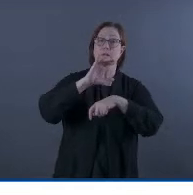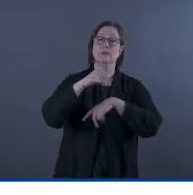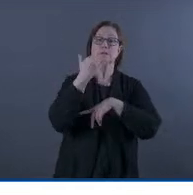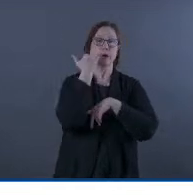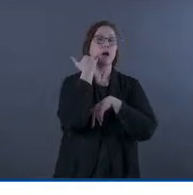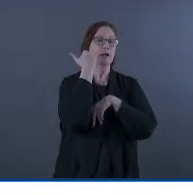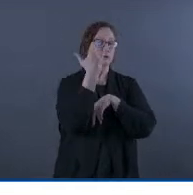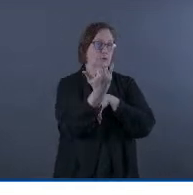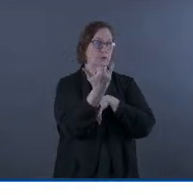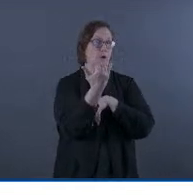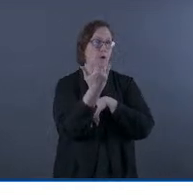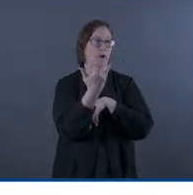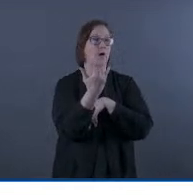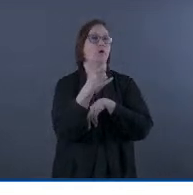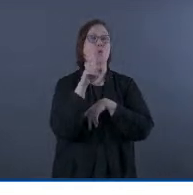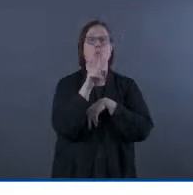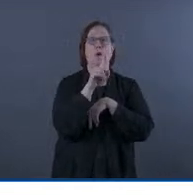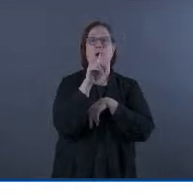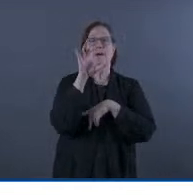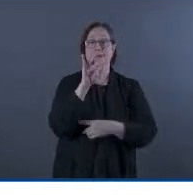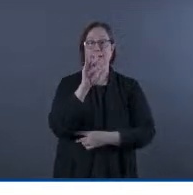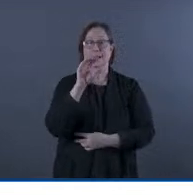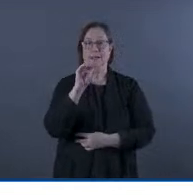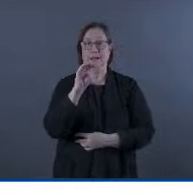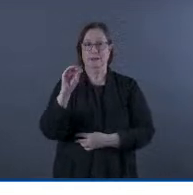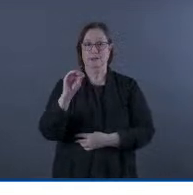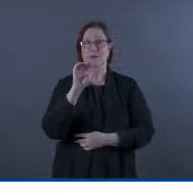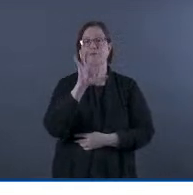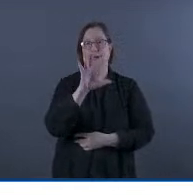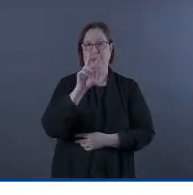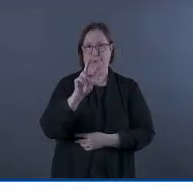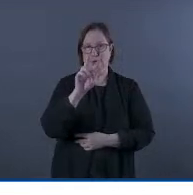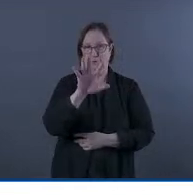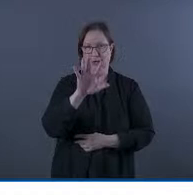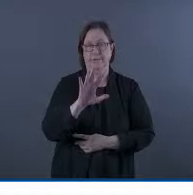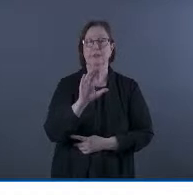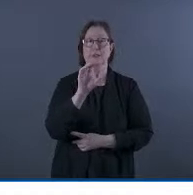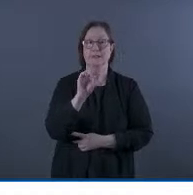at 1-800-525-0127.